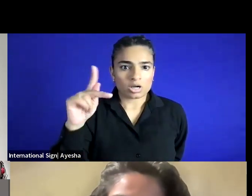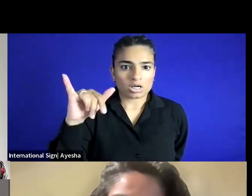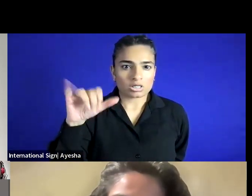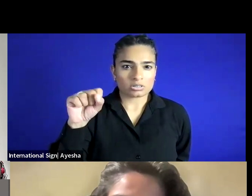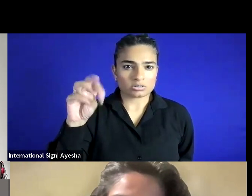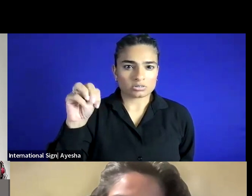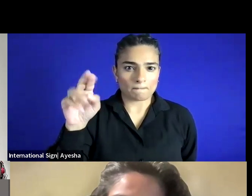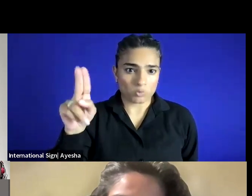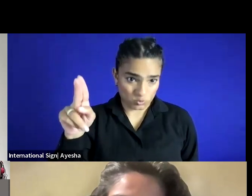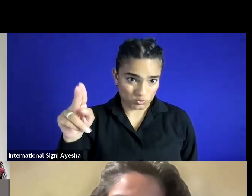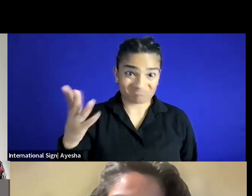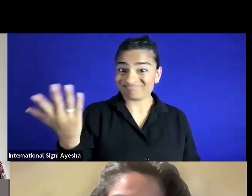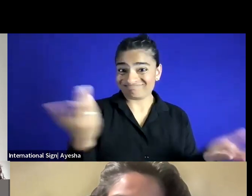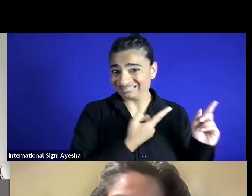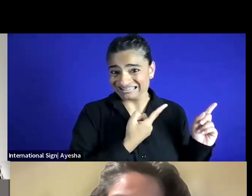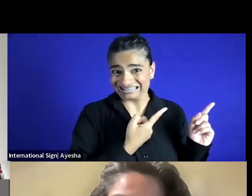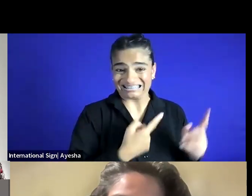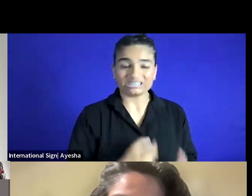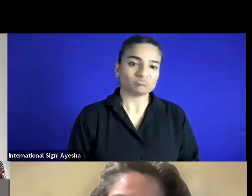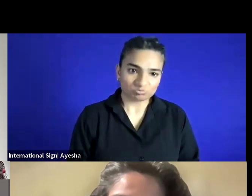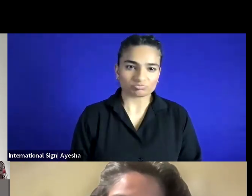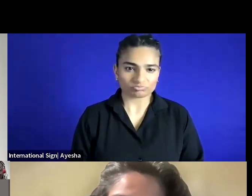these I can say something like activist.